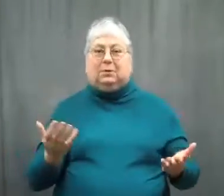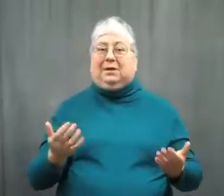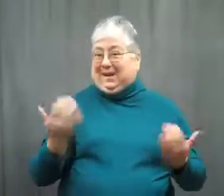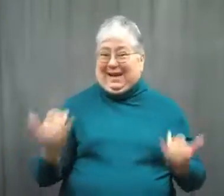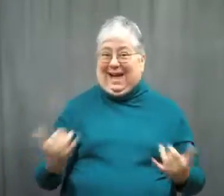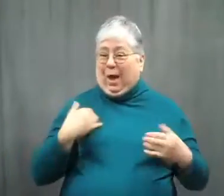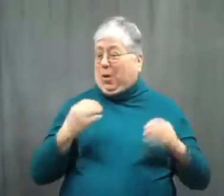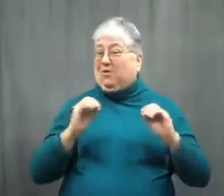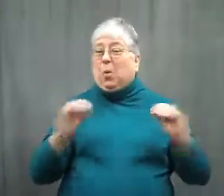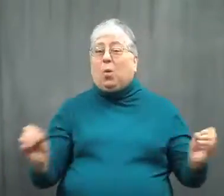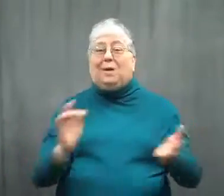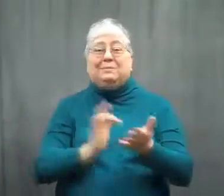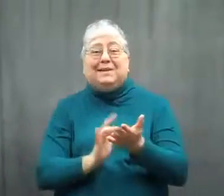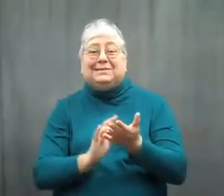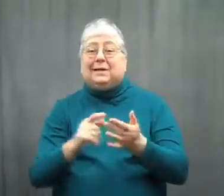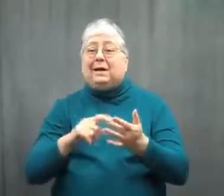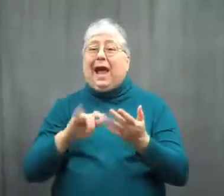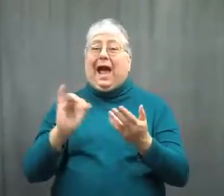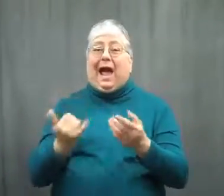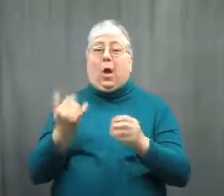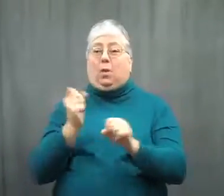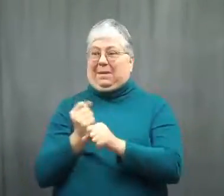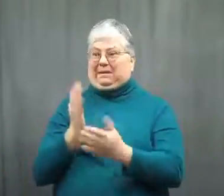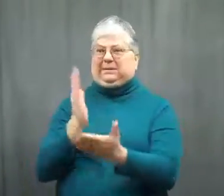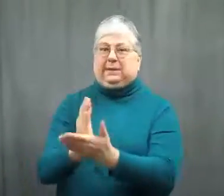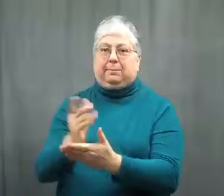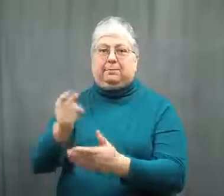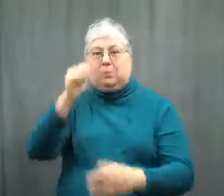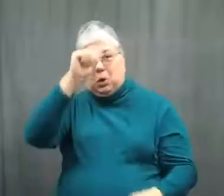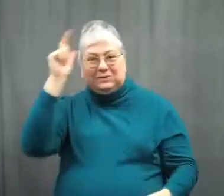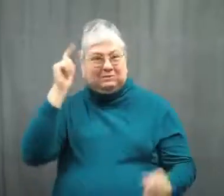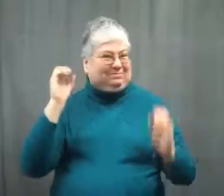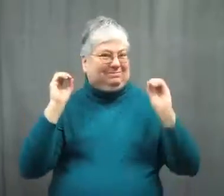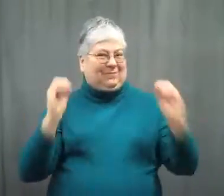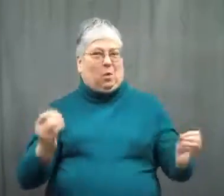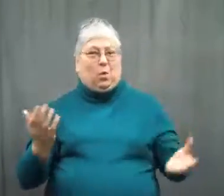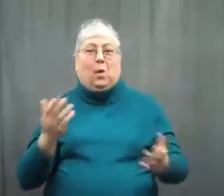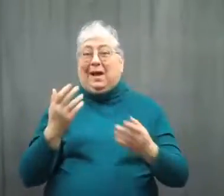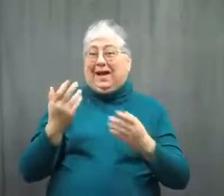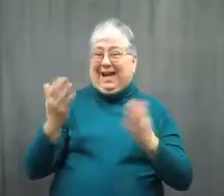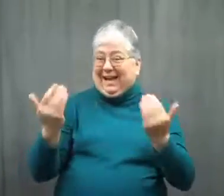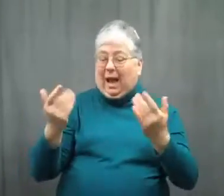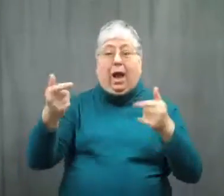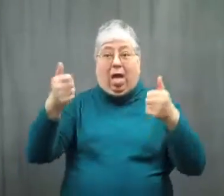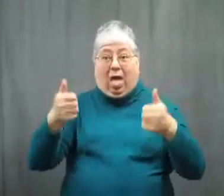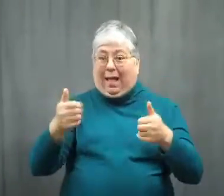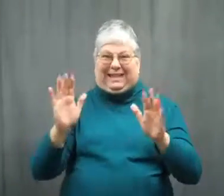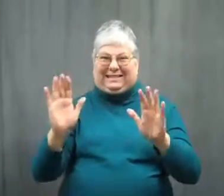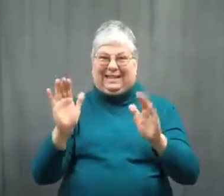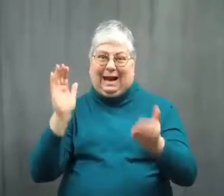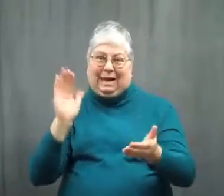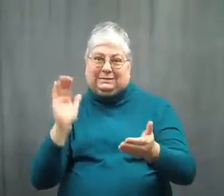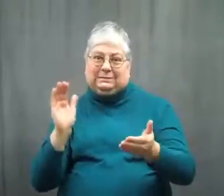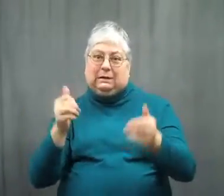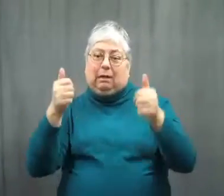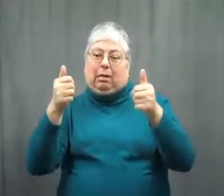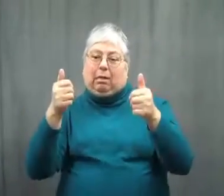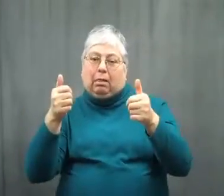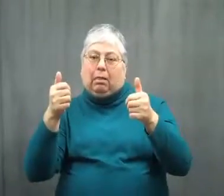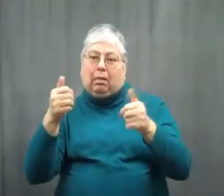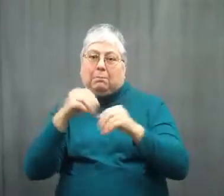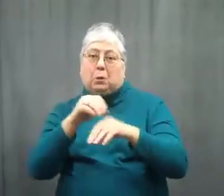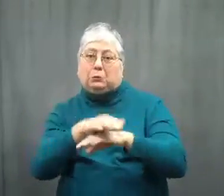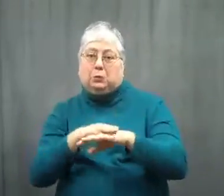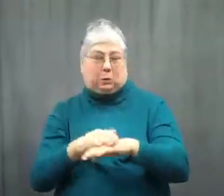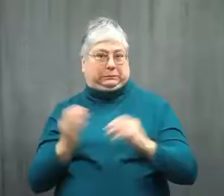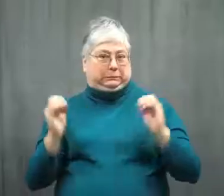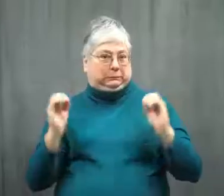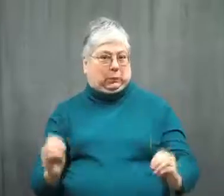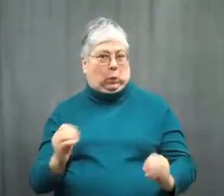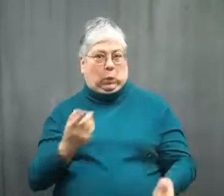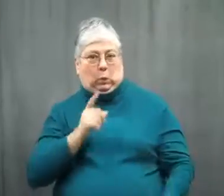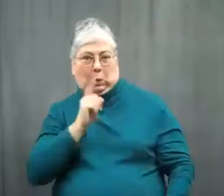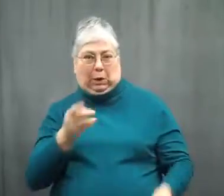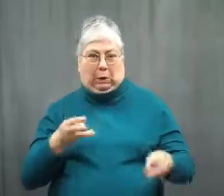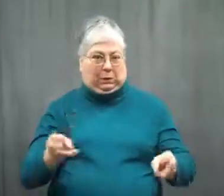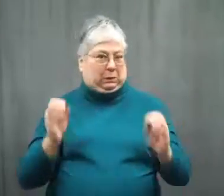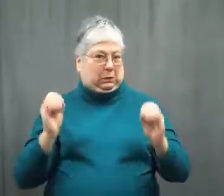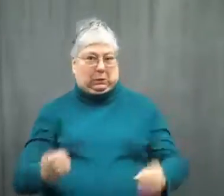There are no medications available to stop or slow down the progression of Alzheimer's.